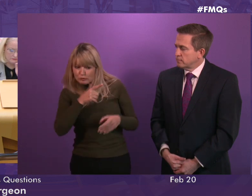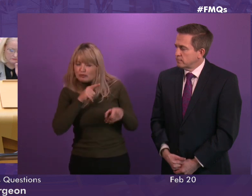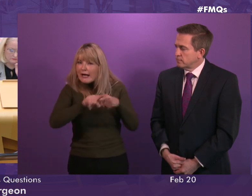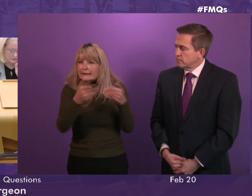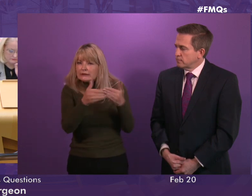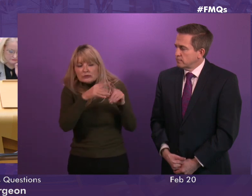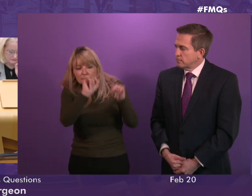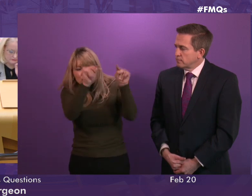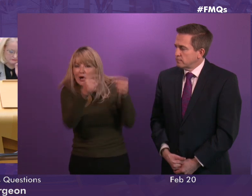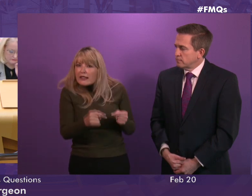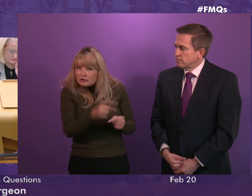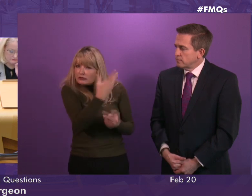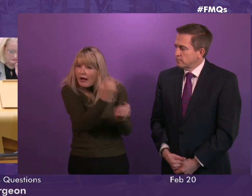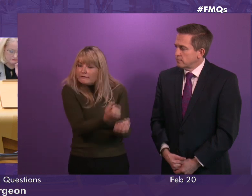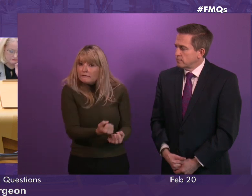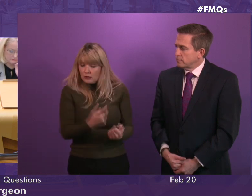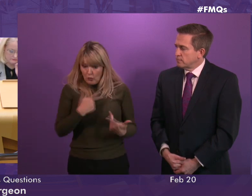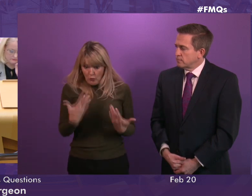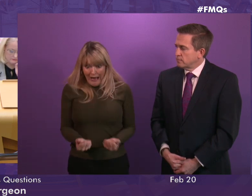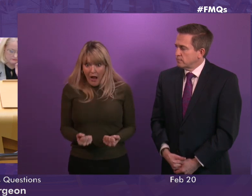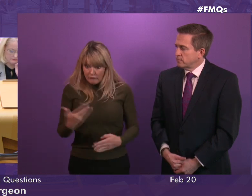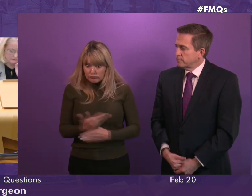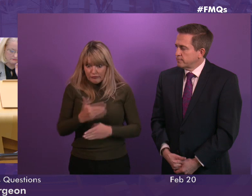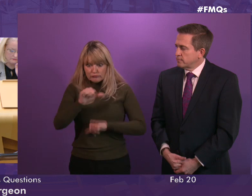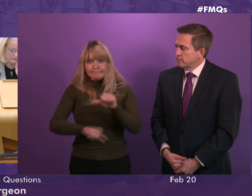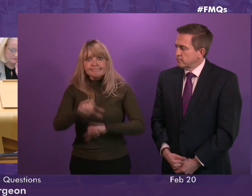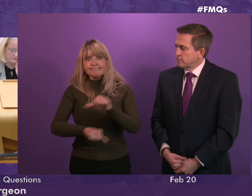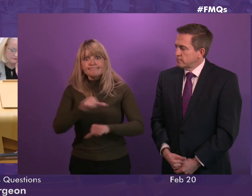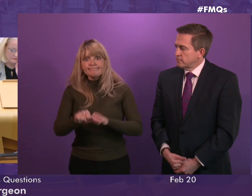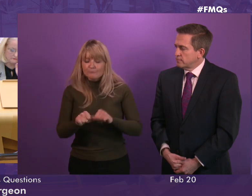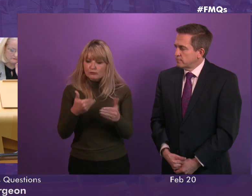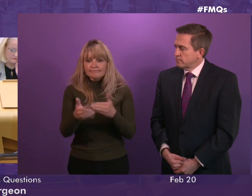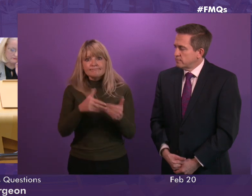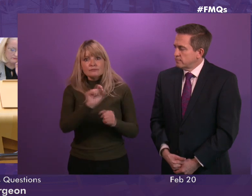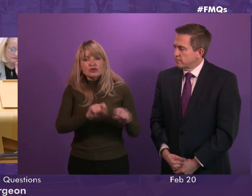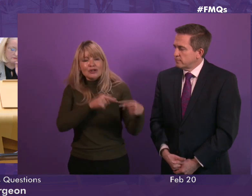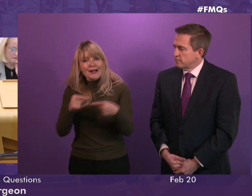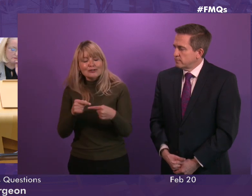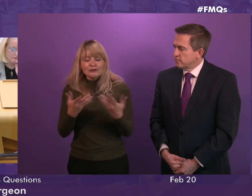Those are the steps that we are taking in practice to tackle the challenges. As I said